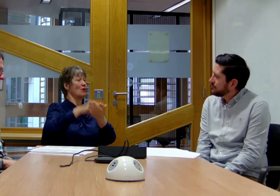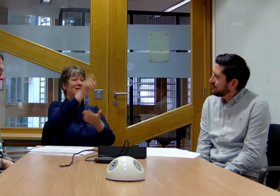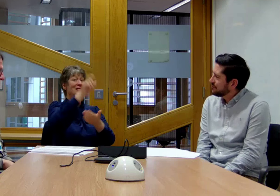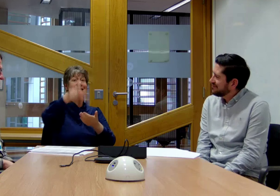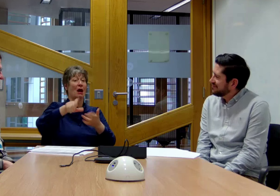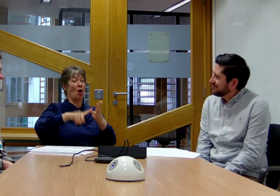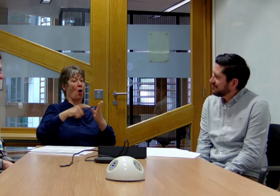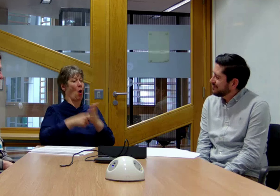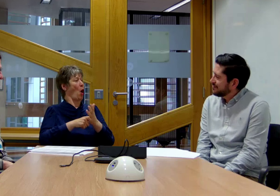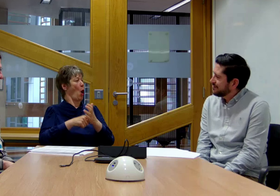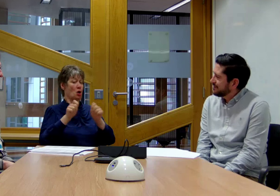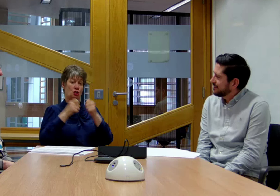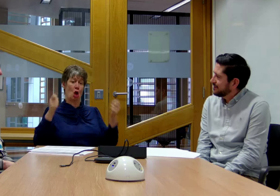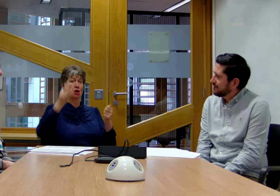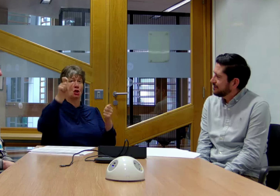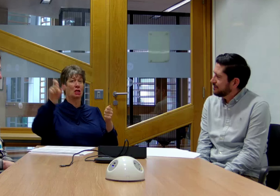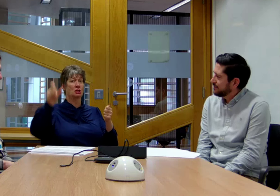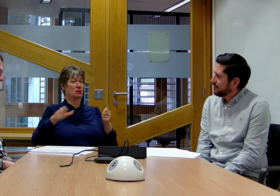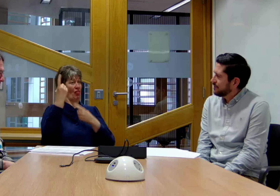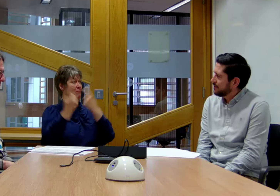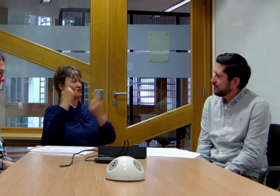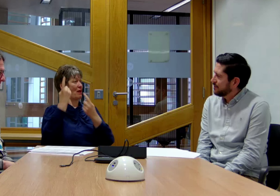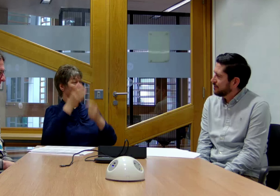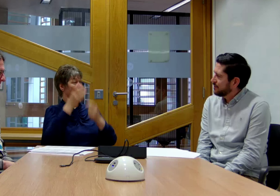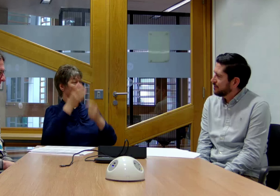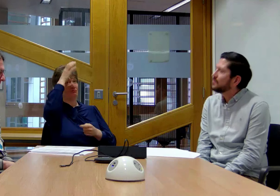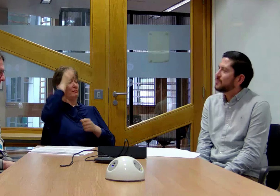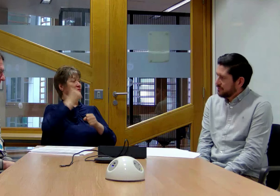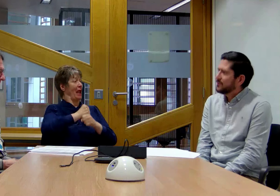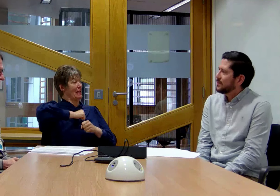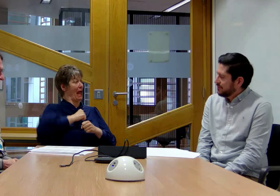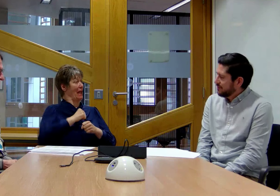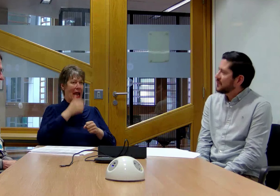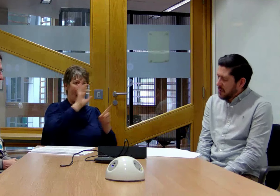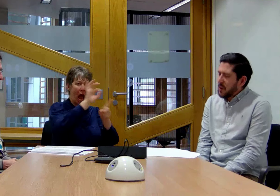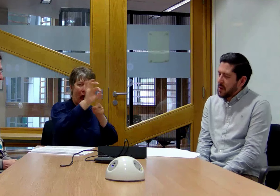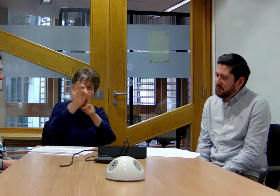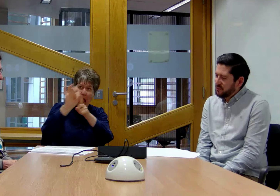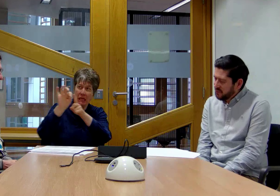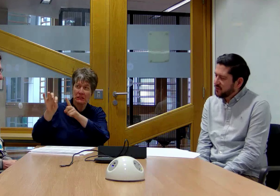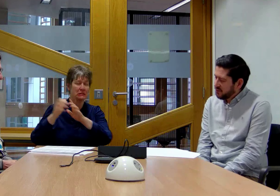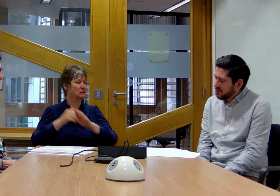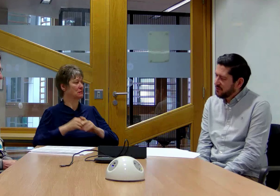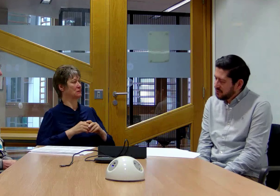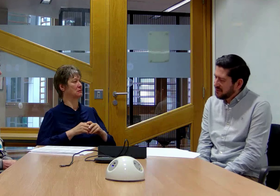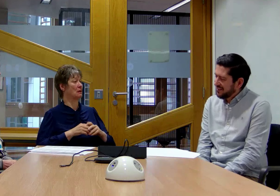fellow translators, or maybe speak to journalists that are Gaelic speakers or somebody who know about that field.